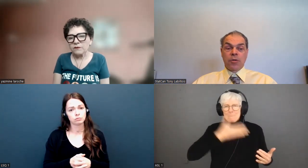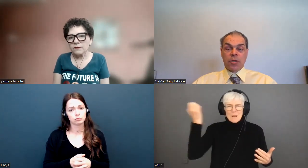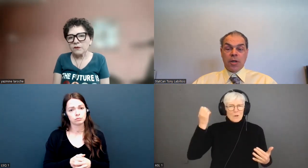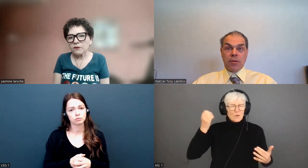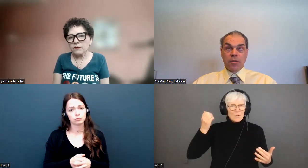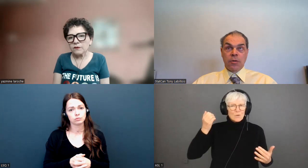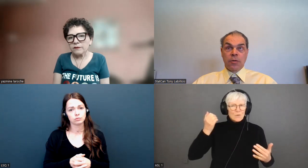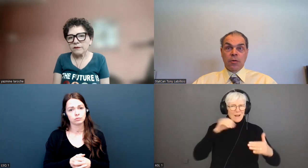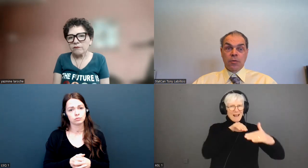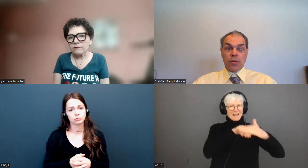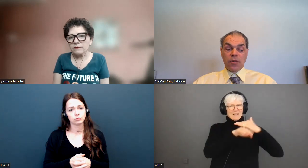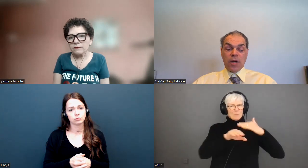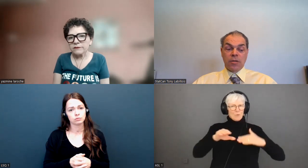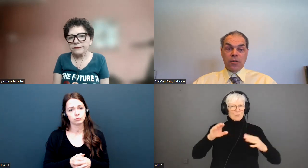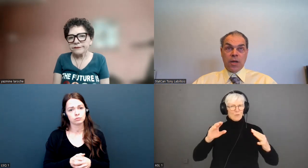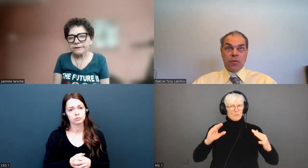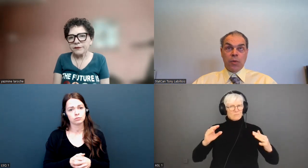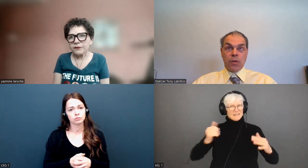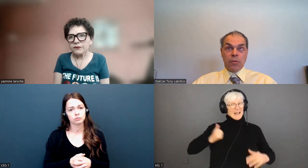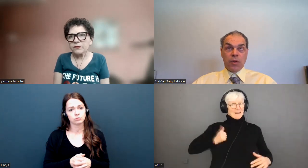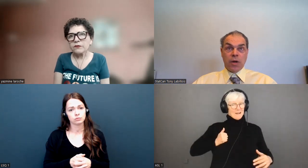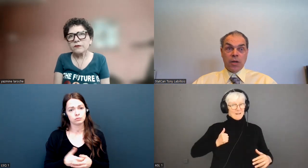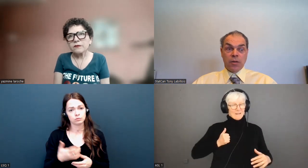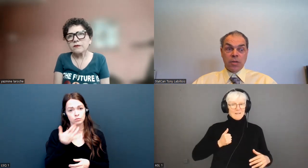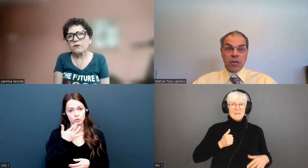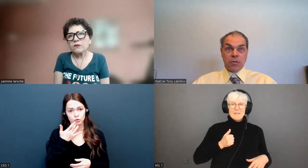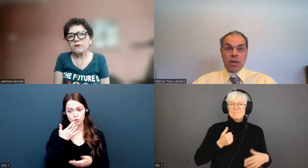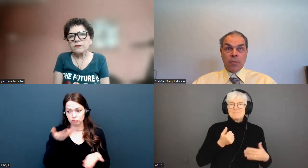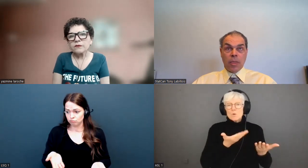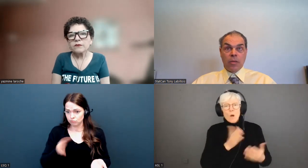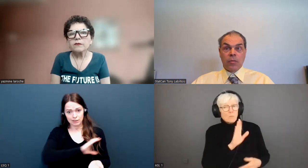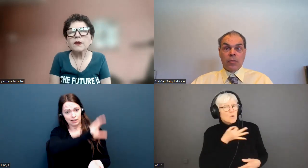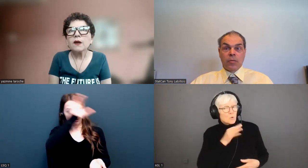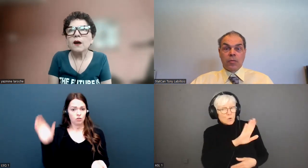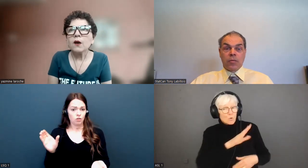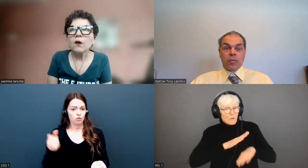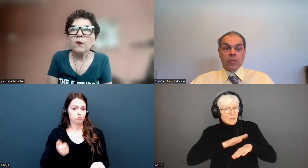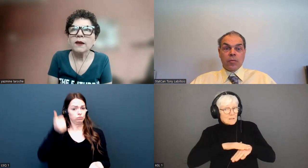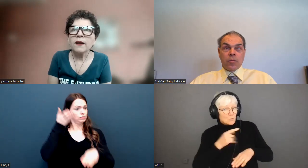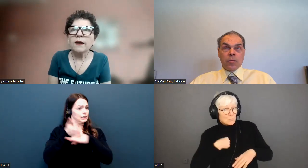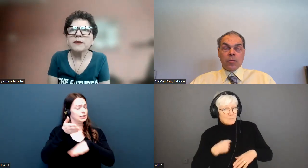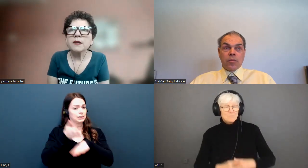and socially so your your advice on that would be would be very interesting as well I think